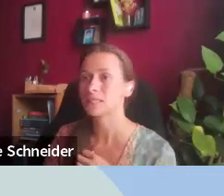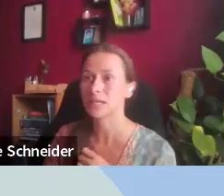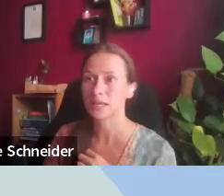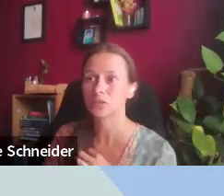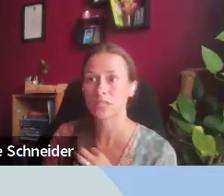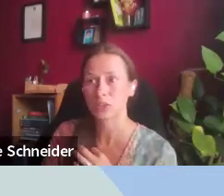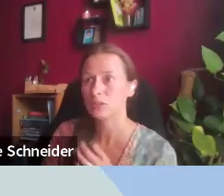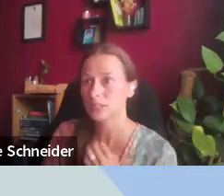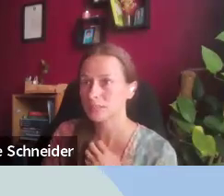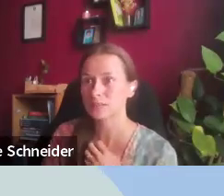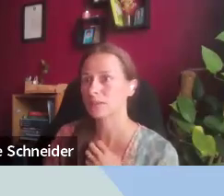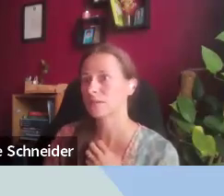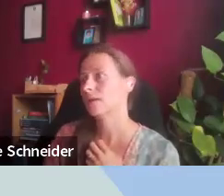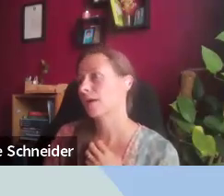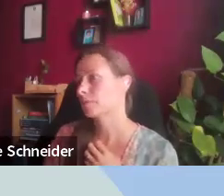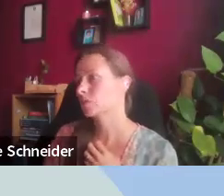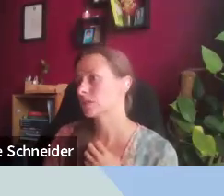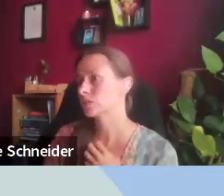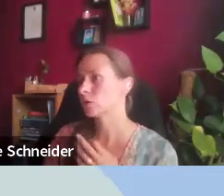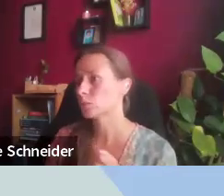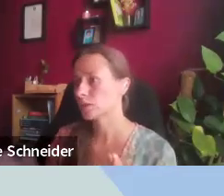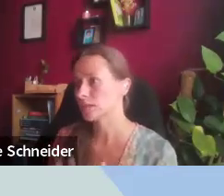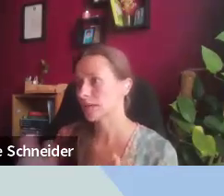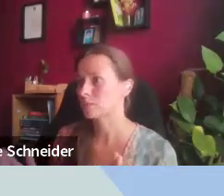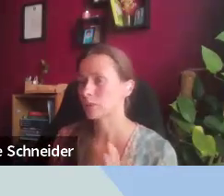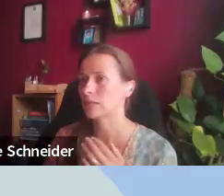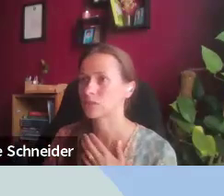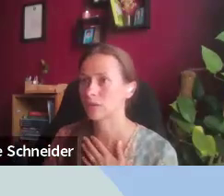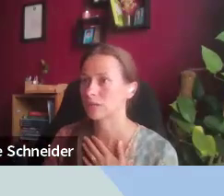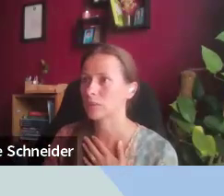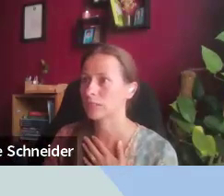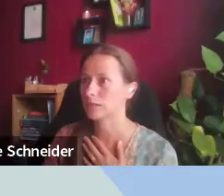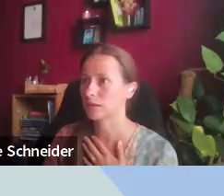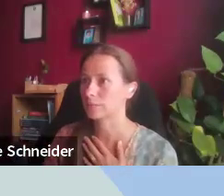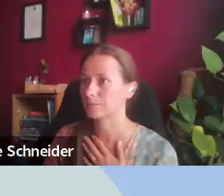might be easier then to schedule these, so this is not within a time span that's already quite